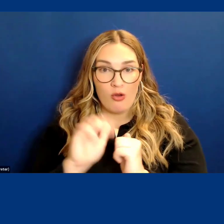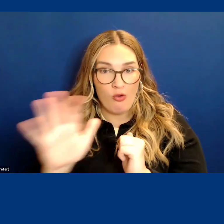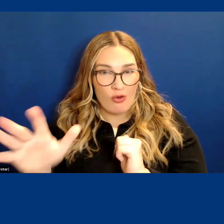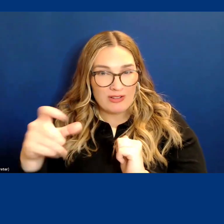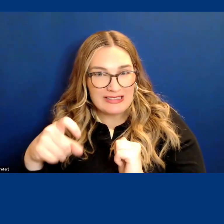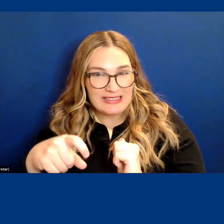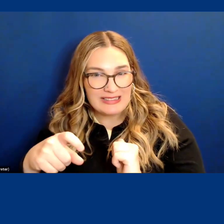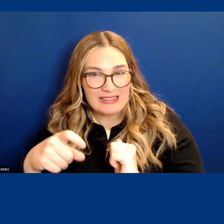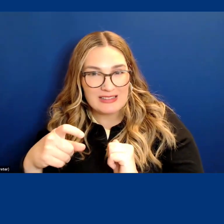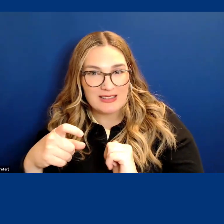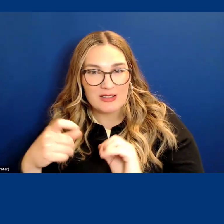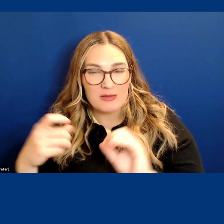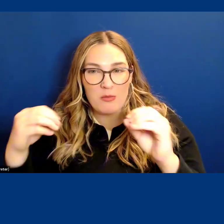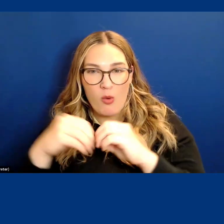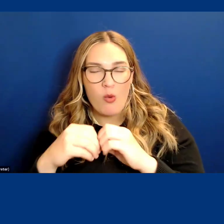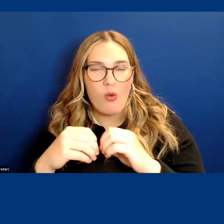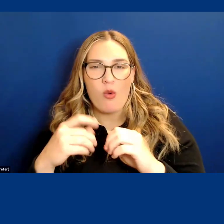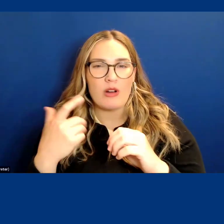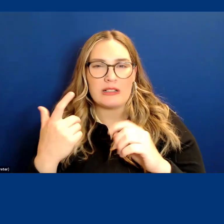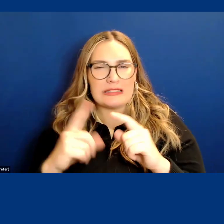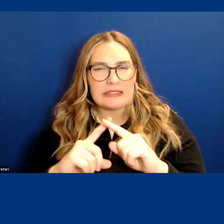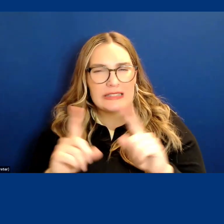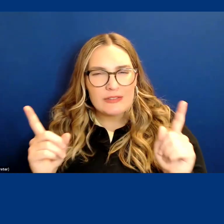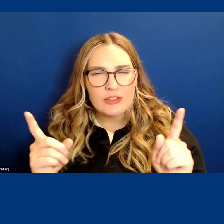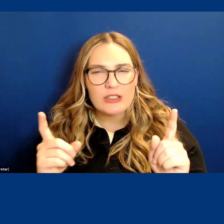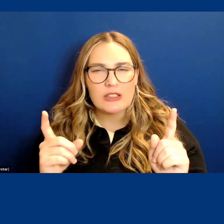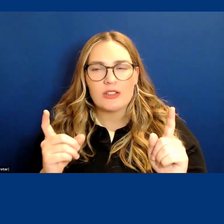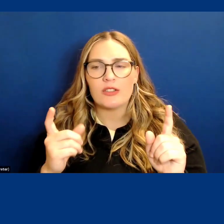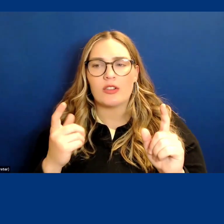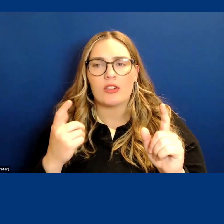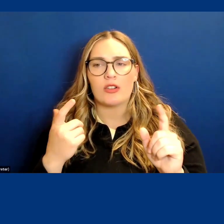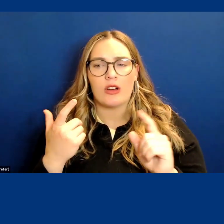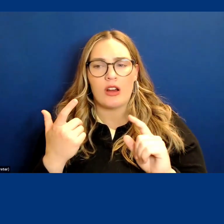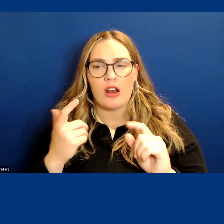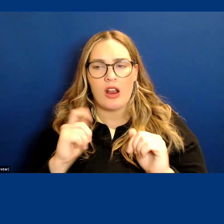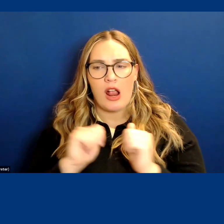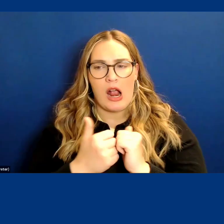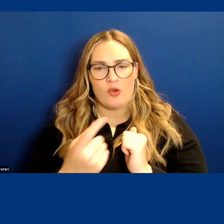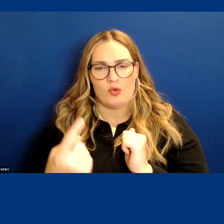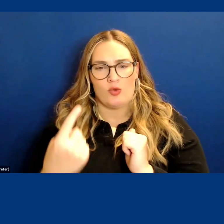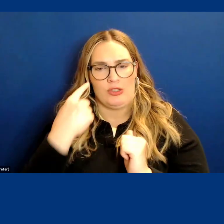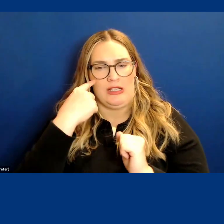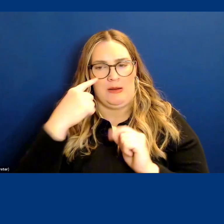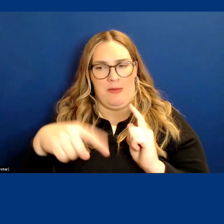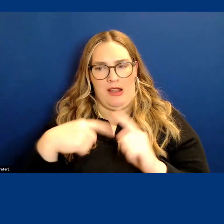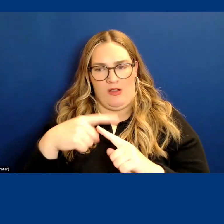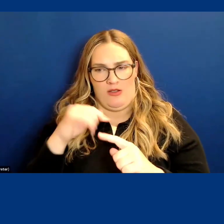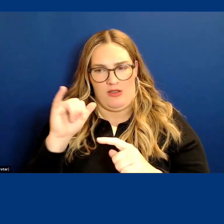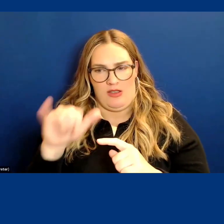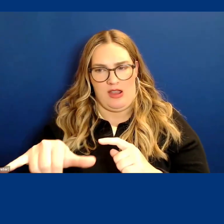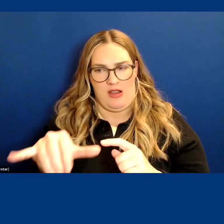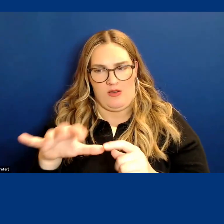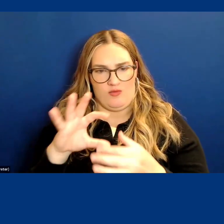are they different? Or how do you think about that in relation to non-disabled clients?